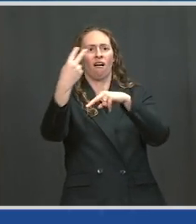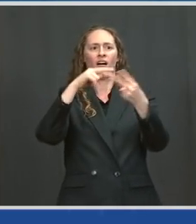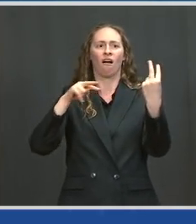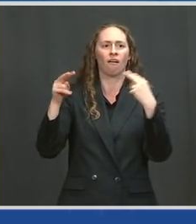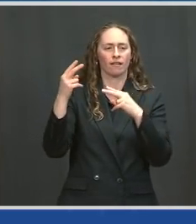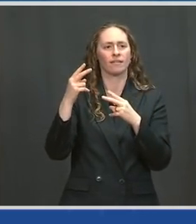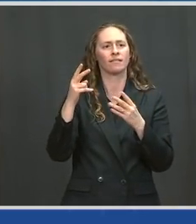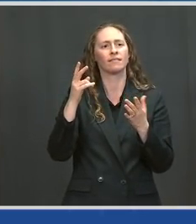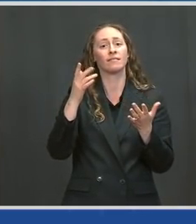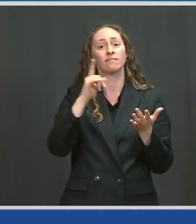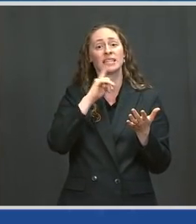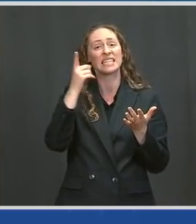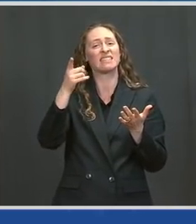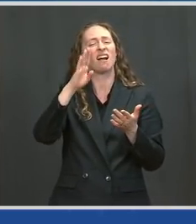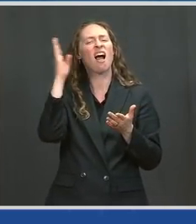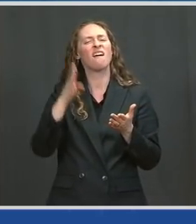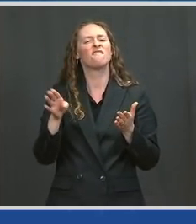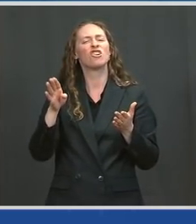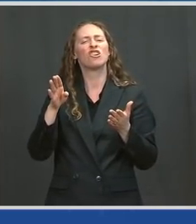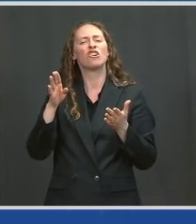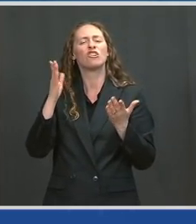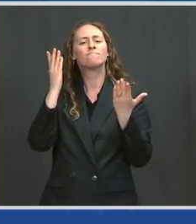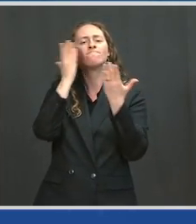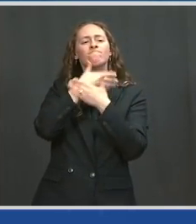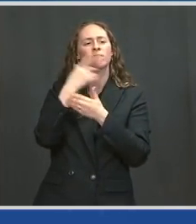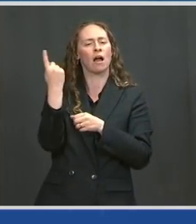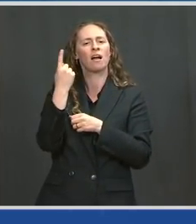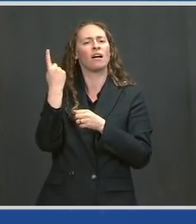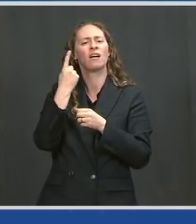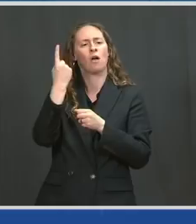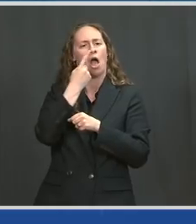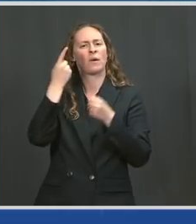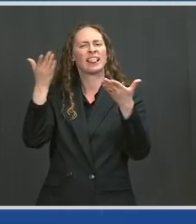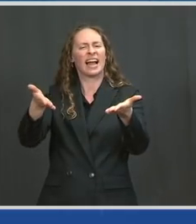So folks, we can't. We must not give hate a safe harbor.